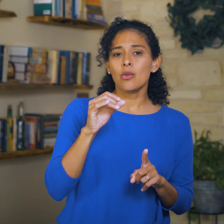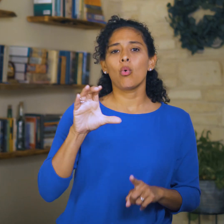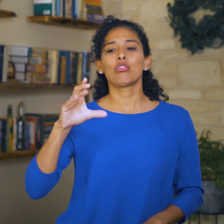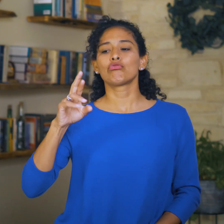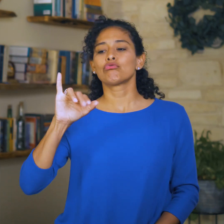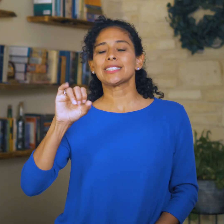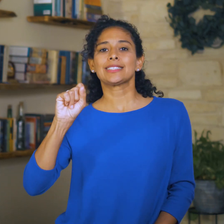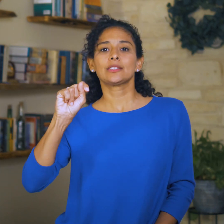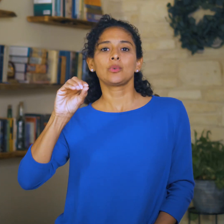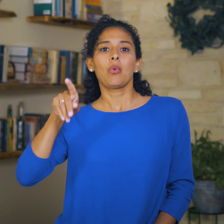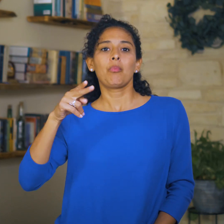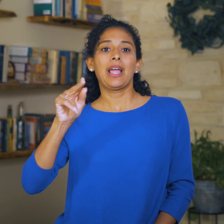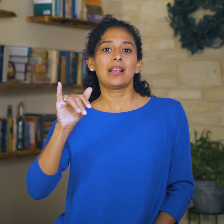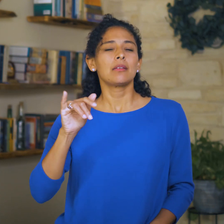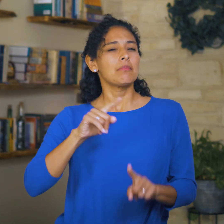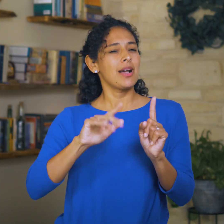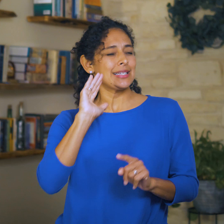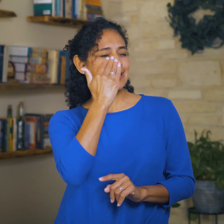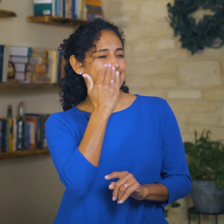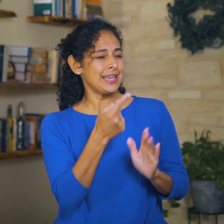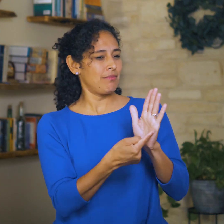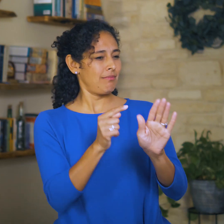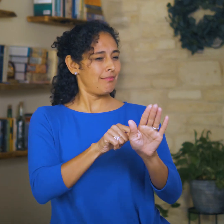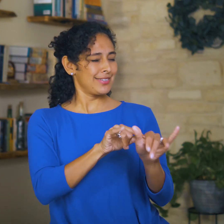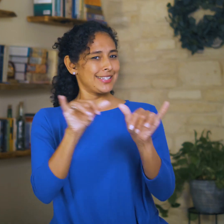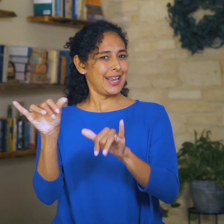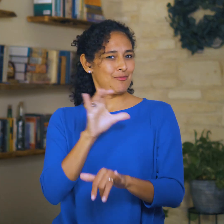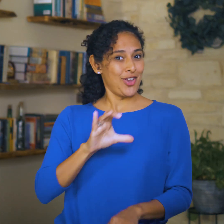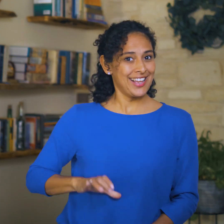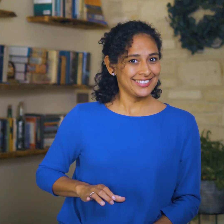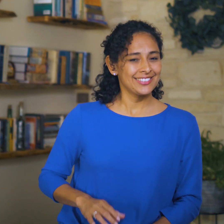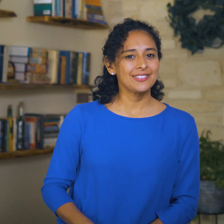or Christophany, he’s a Christ-figure at the very least.